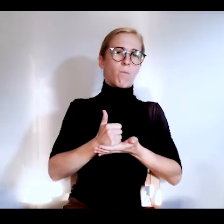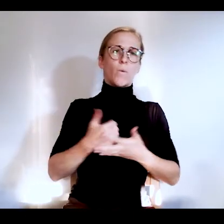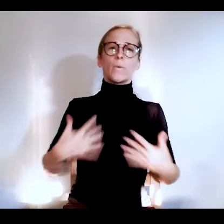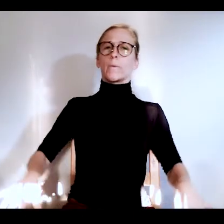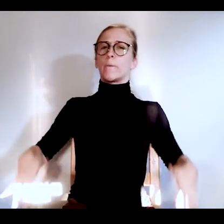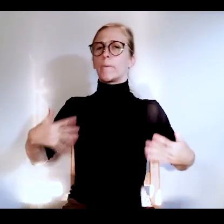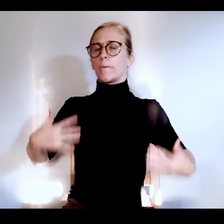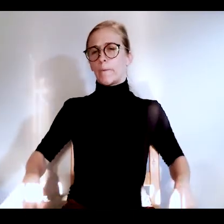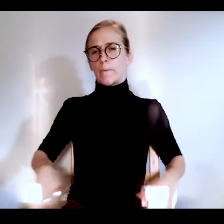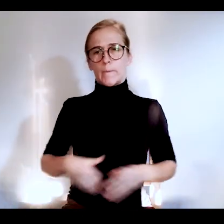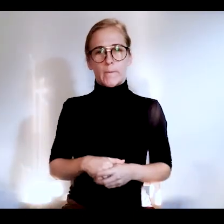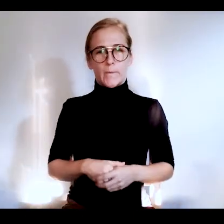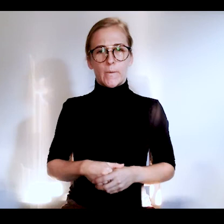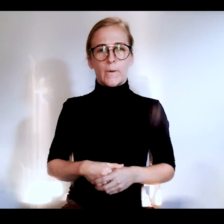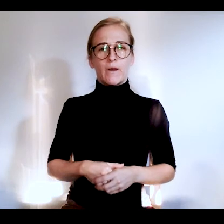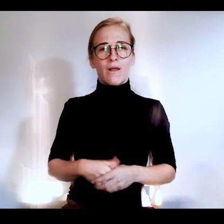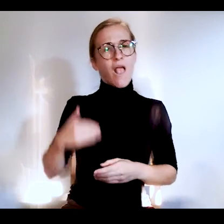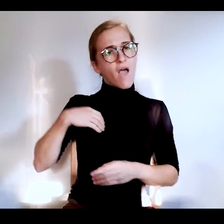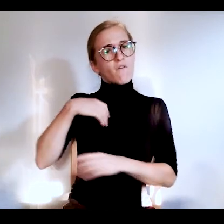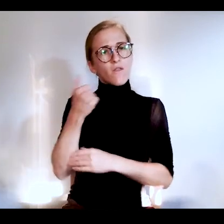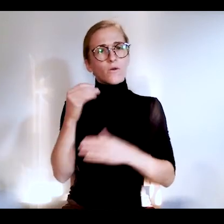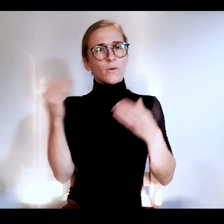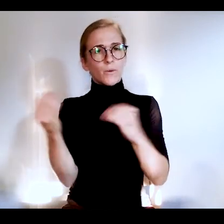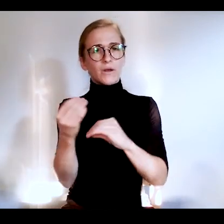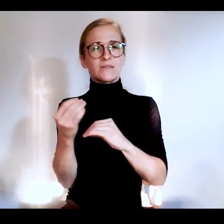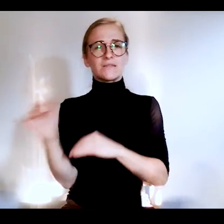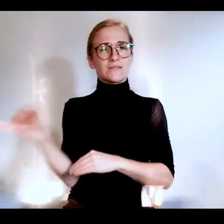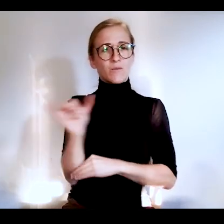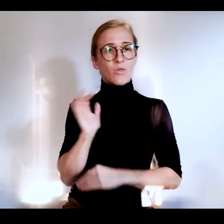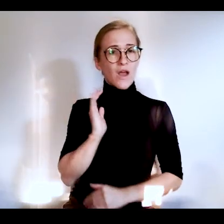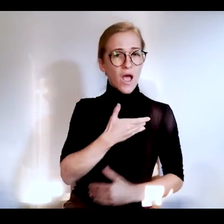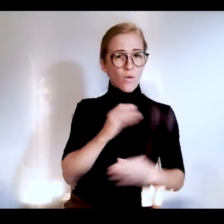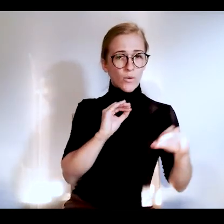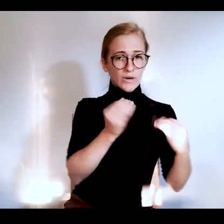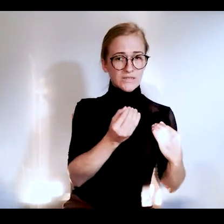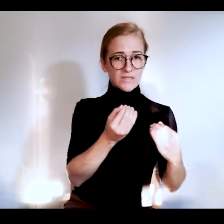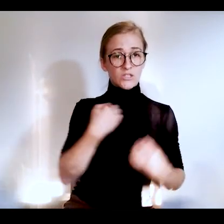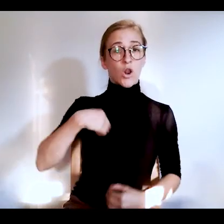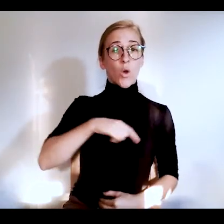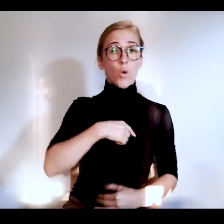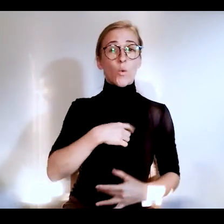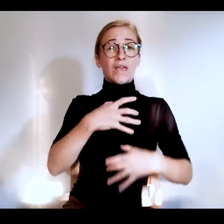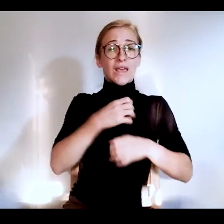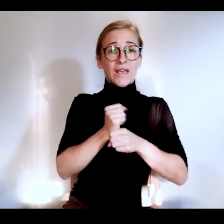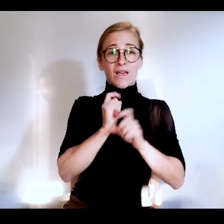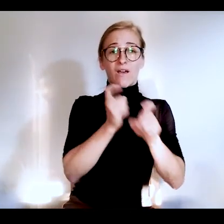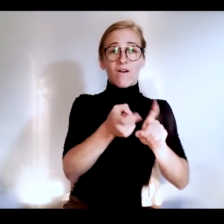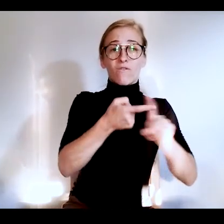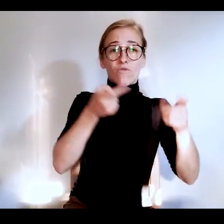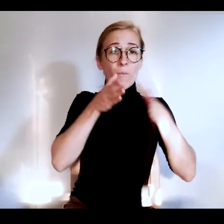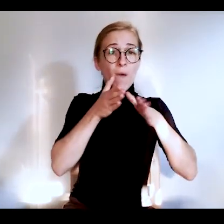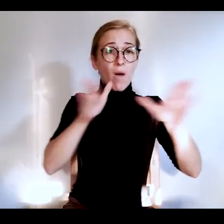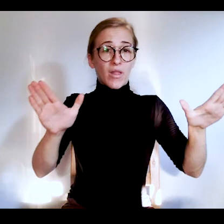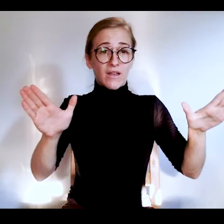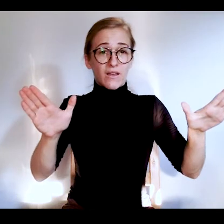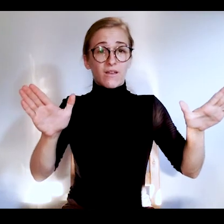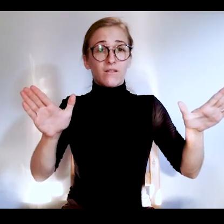There are also organizations like ours. We receive donations from the public.